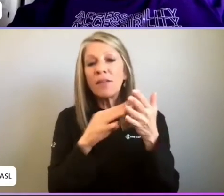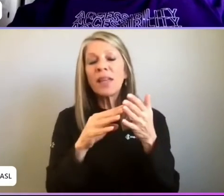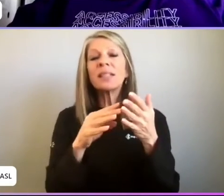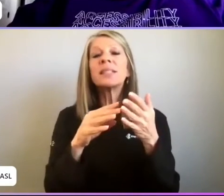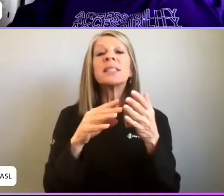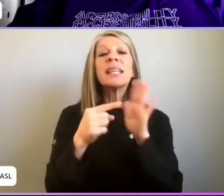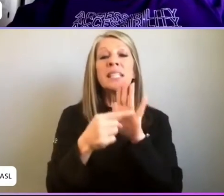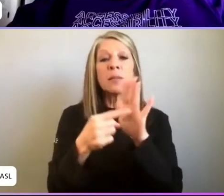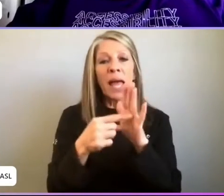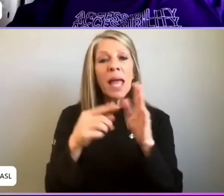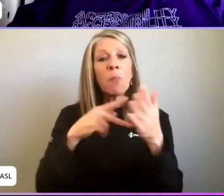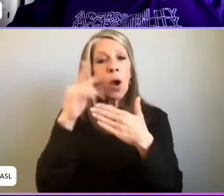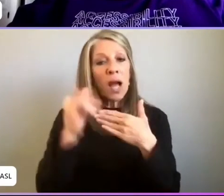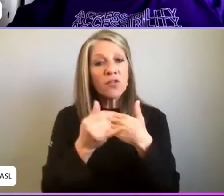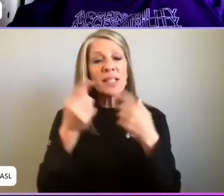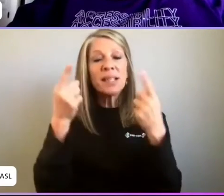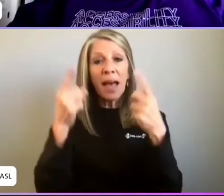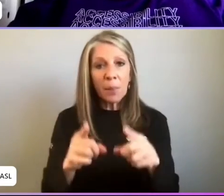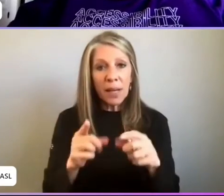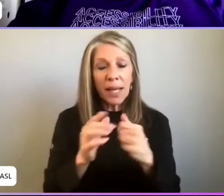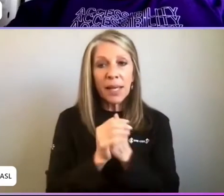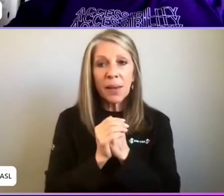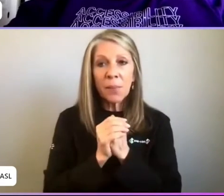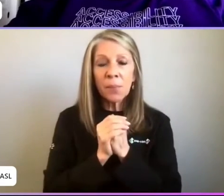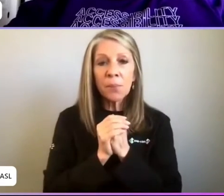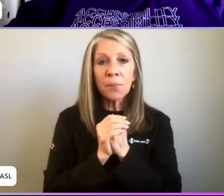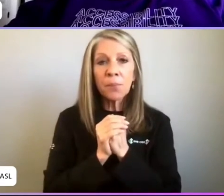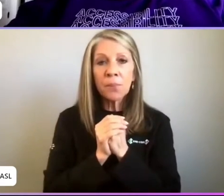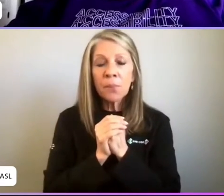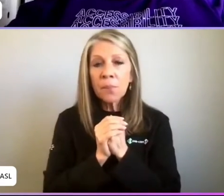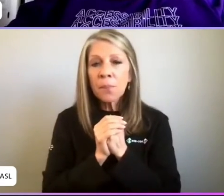There are several Braille raised tactical graphics and